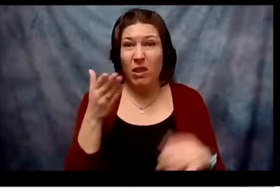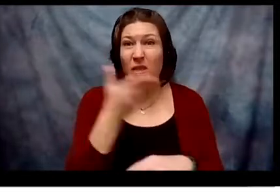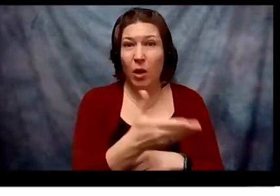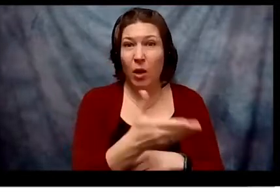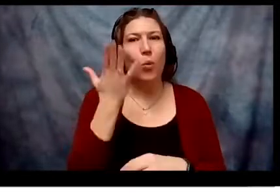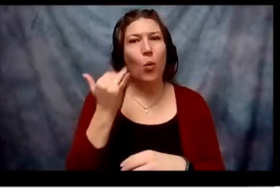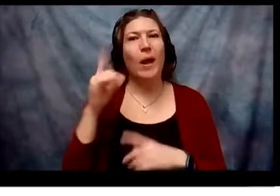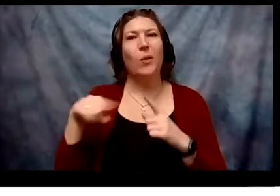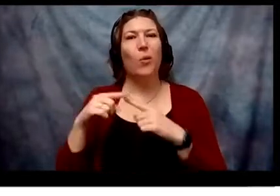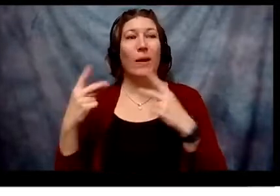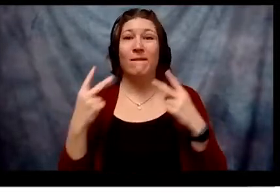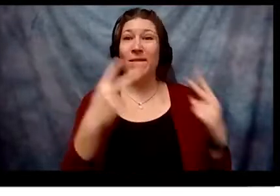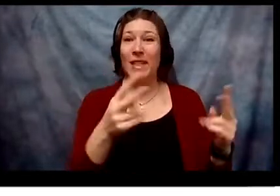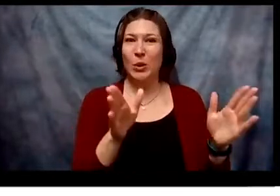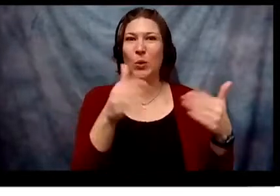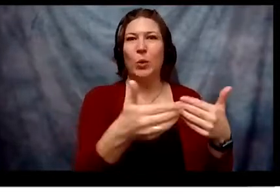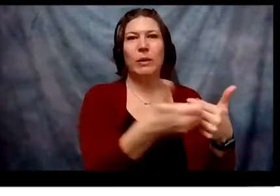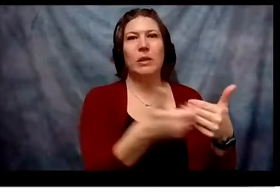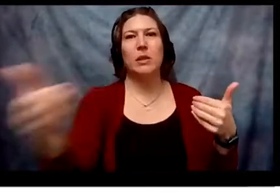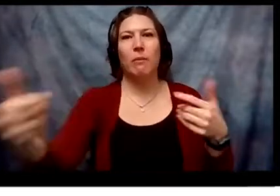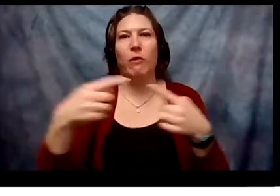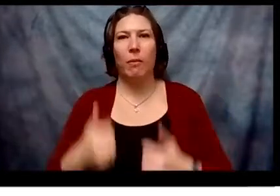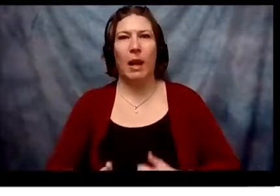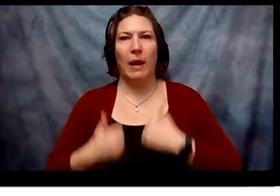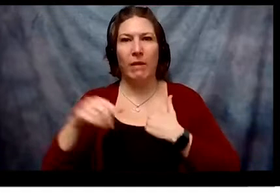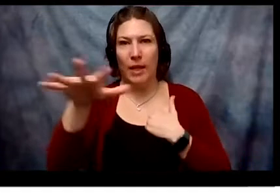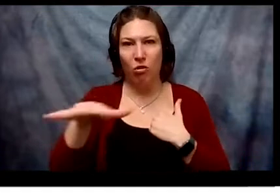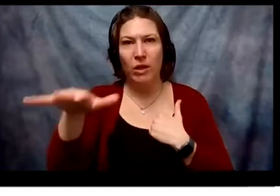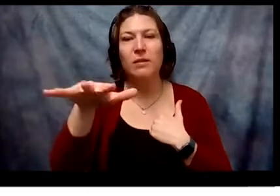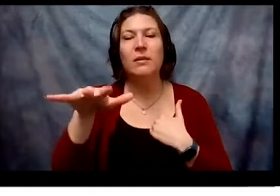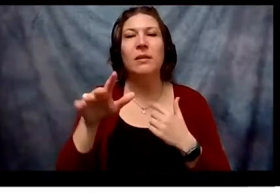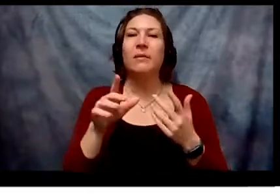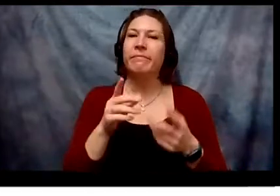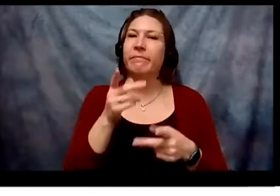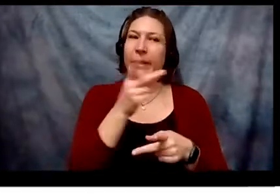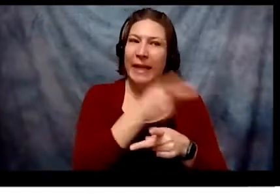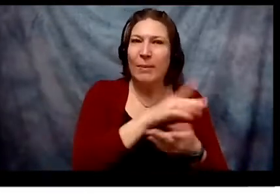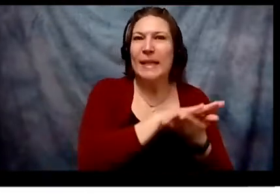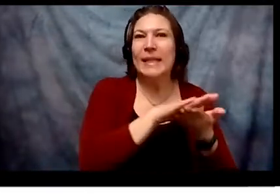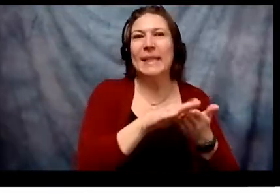the visiting rooms were separated from the living areas and kept very clean.